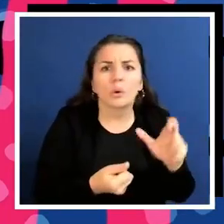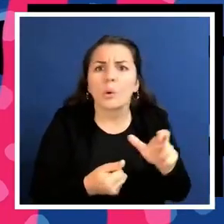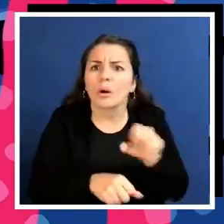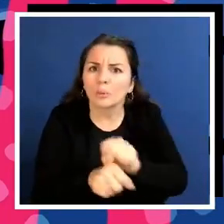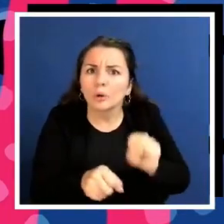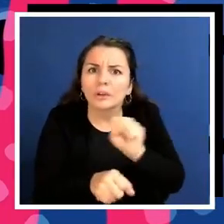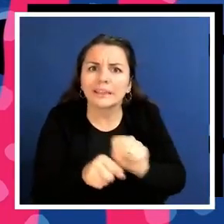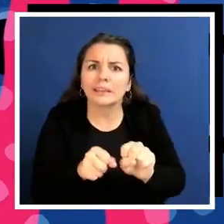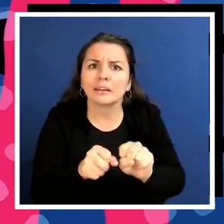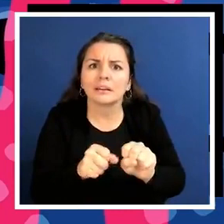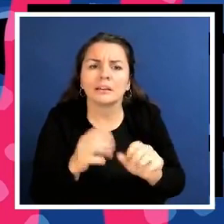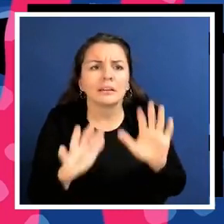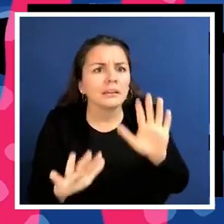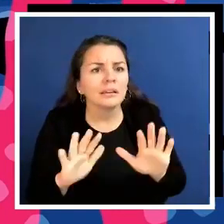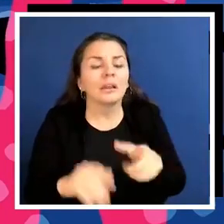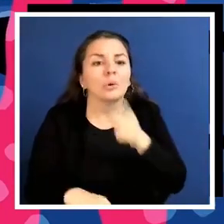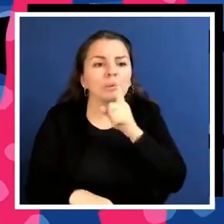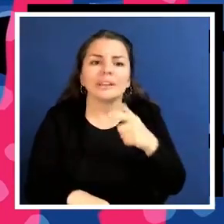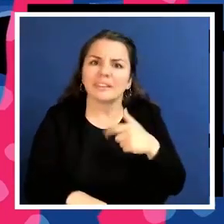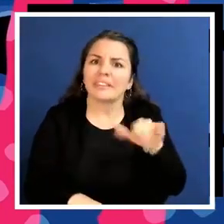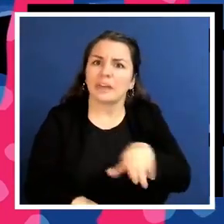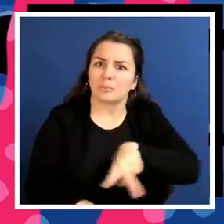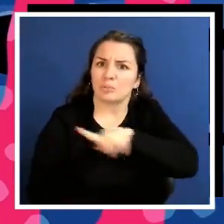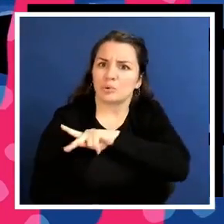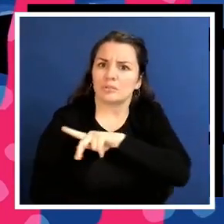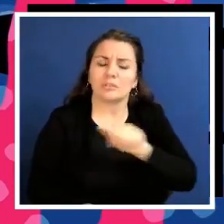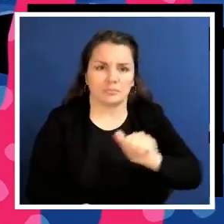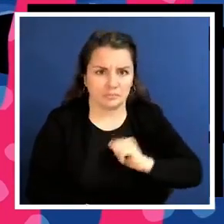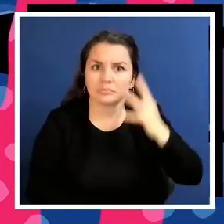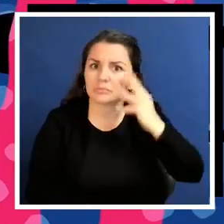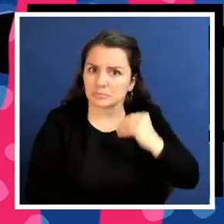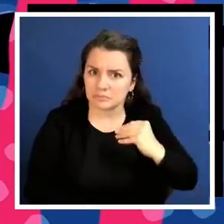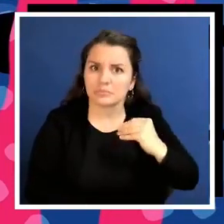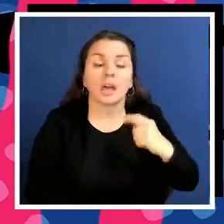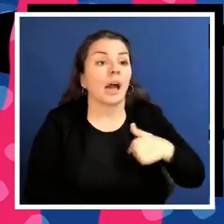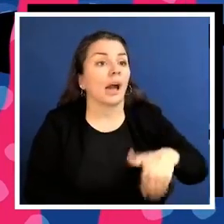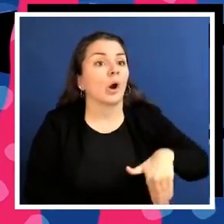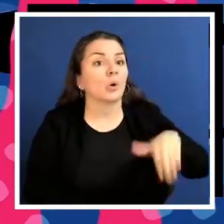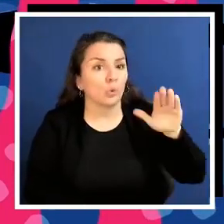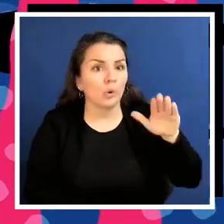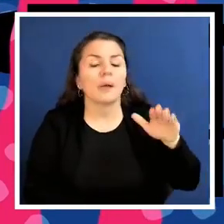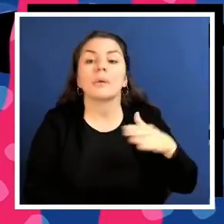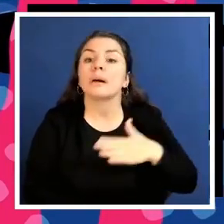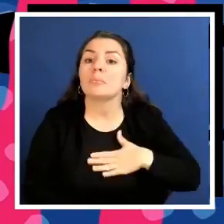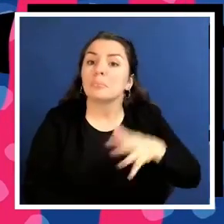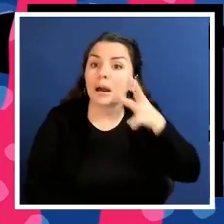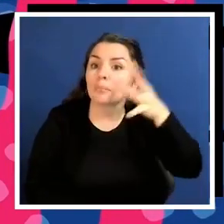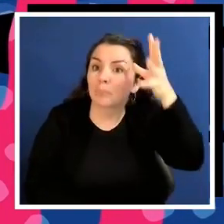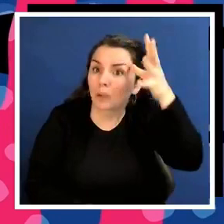SUPPLIES AND CLOTHES THAT FIT. BETWEEN STAYING HEALTHY OR